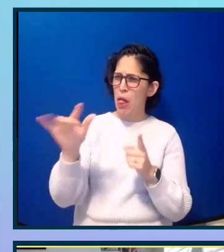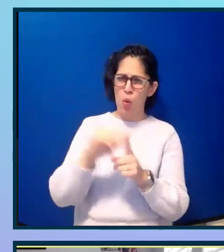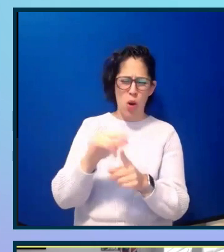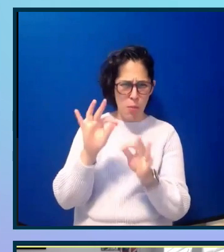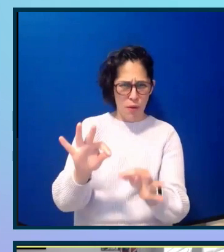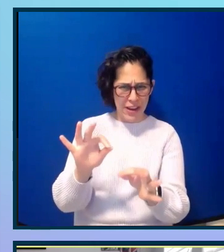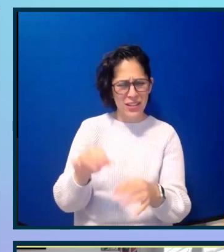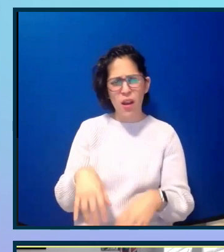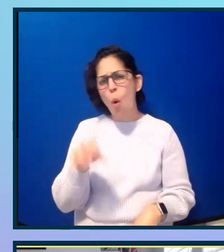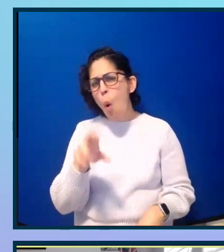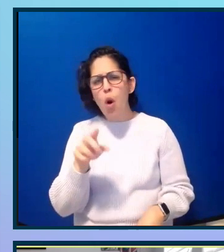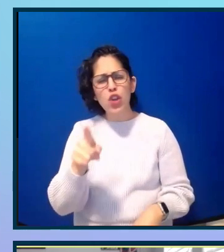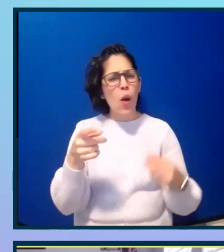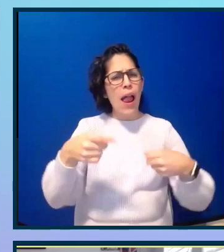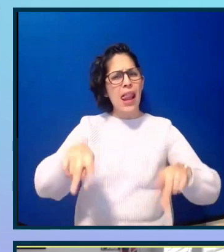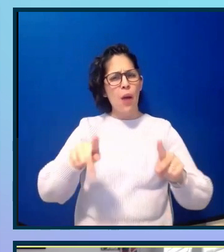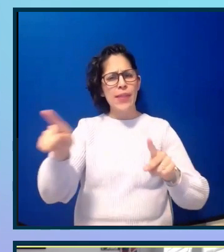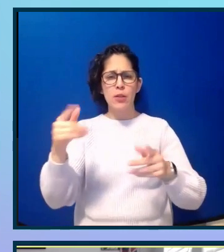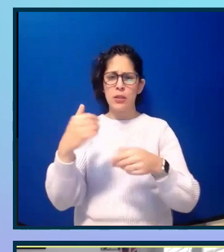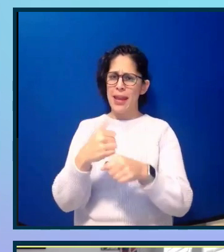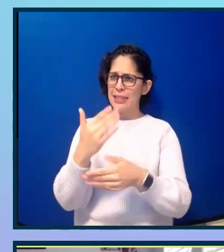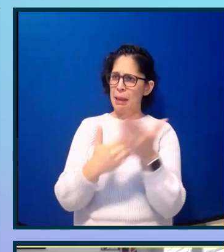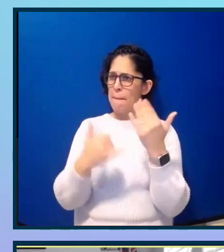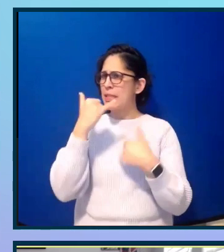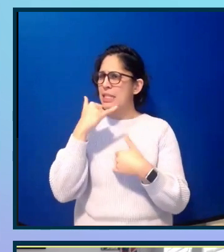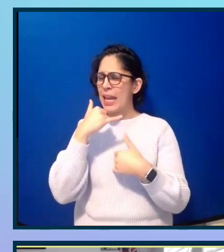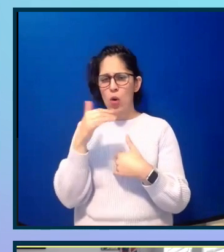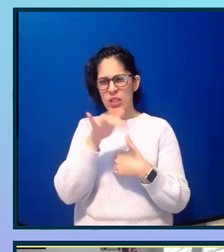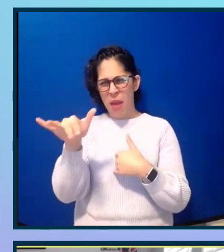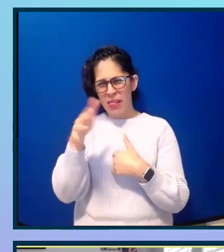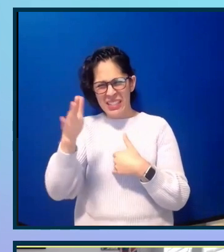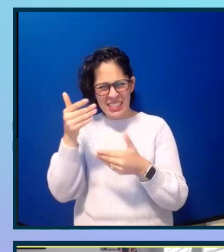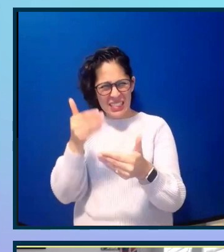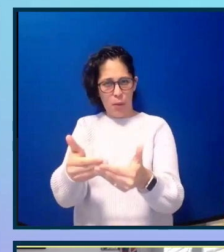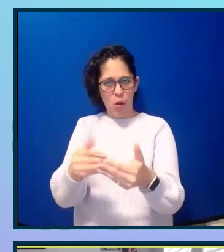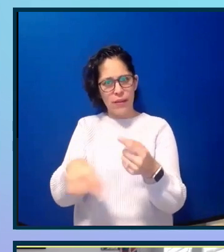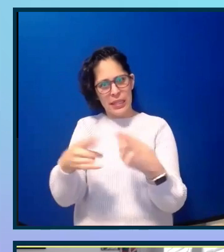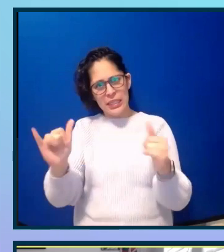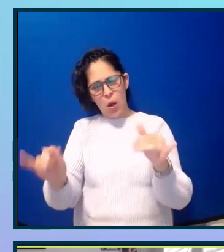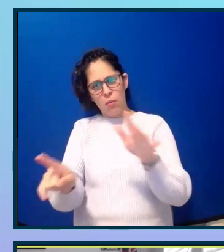or are you allowing them to say something similar? My daughter sometimes describes cats